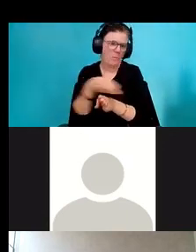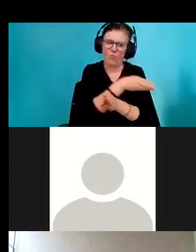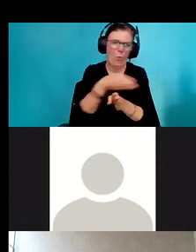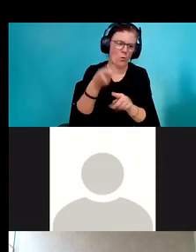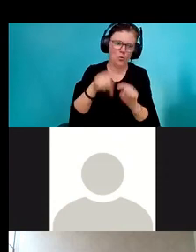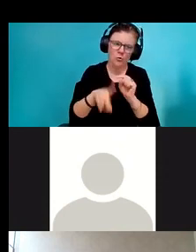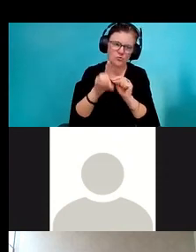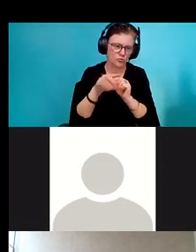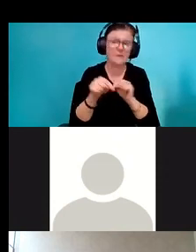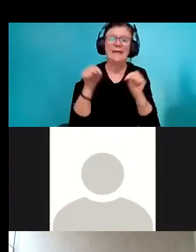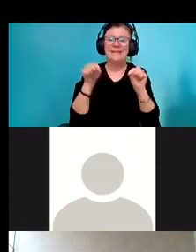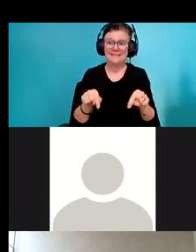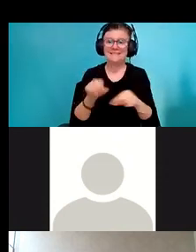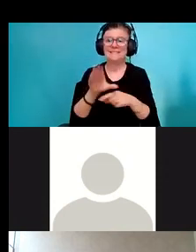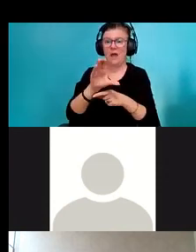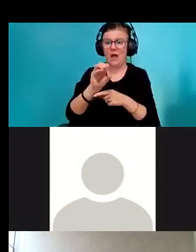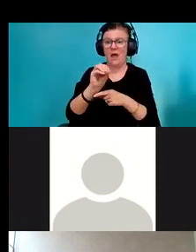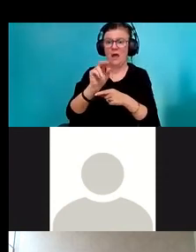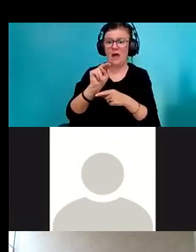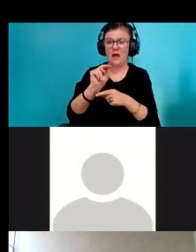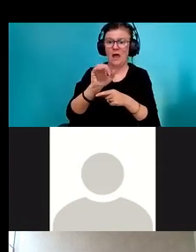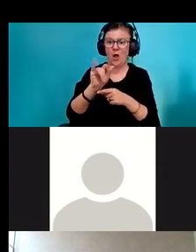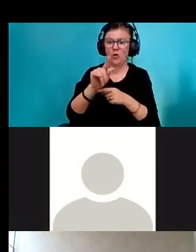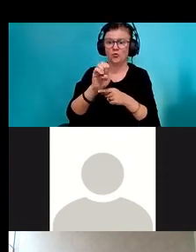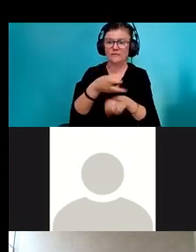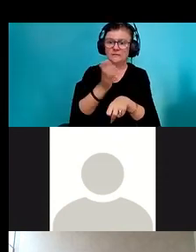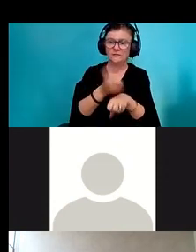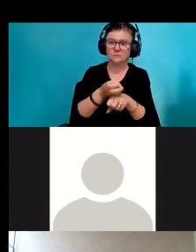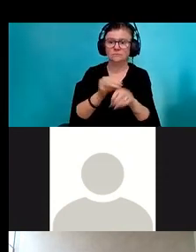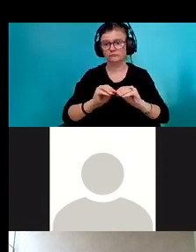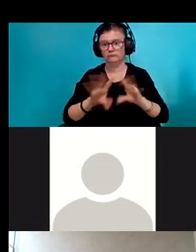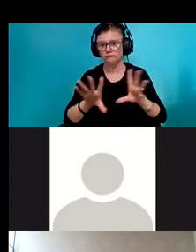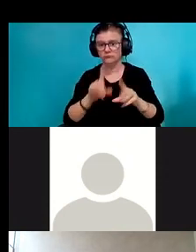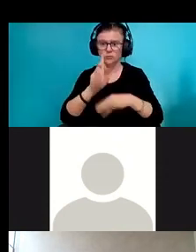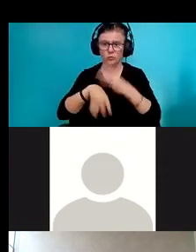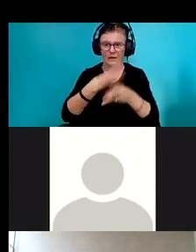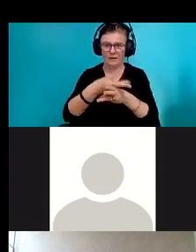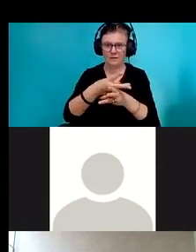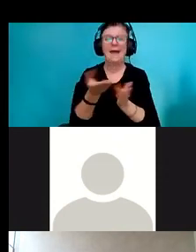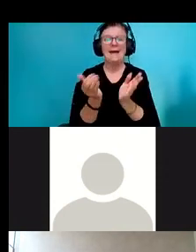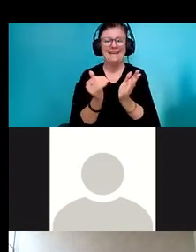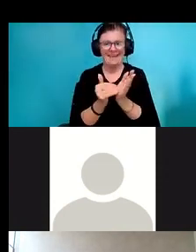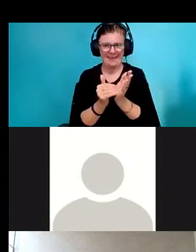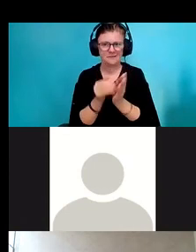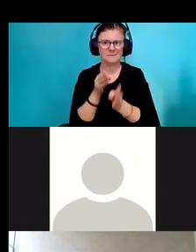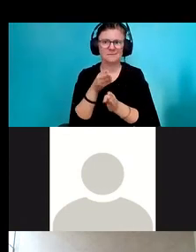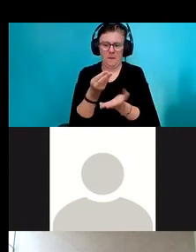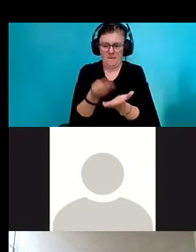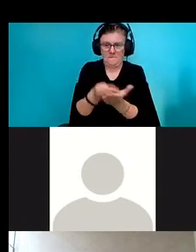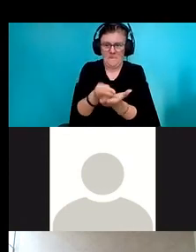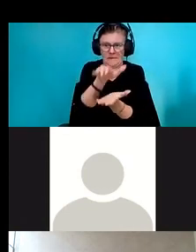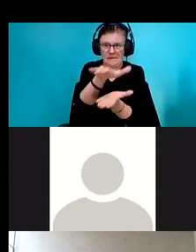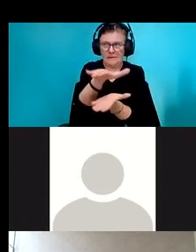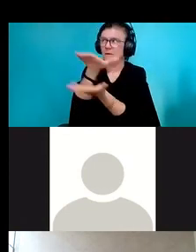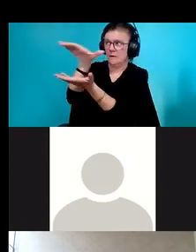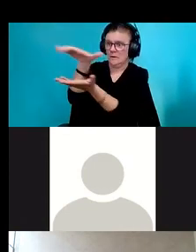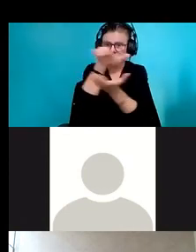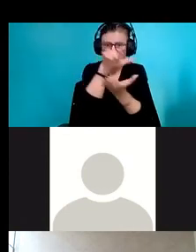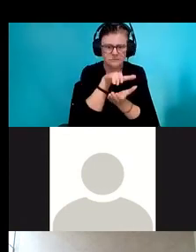as you want in conveying that before and after picture, like some of what we shared.